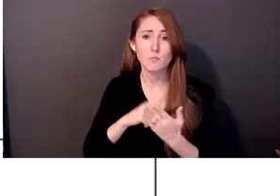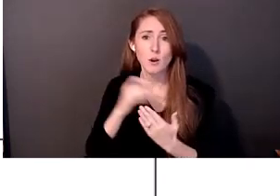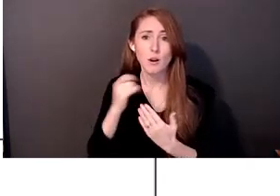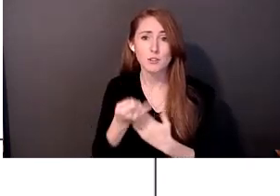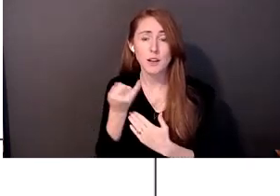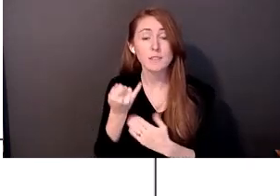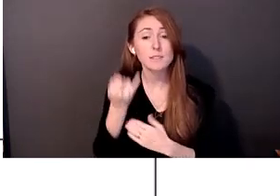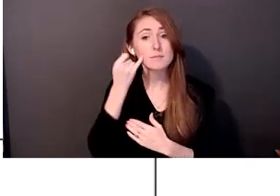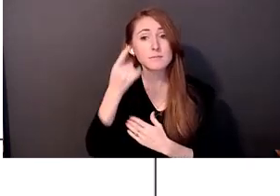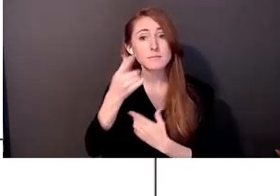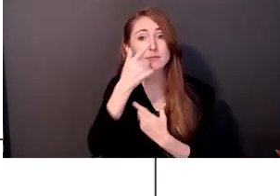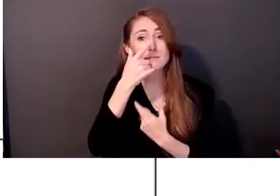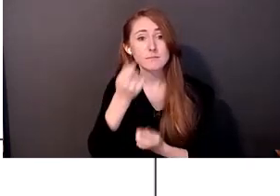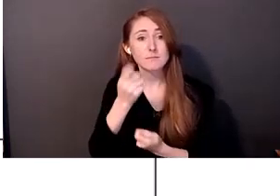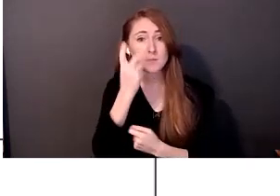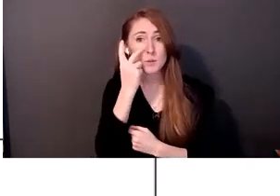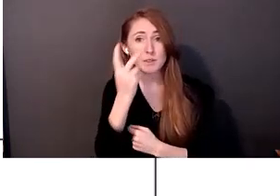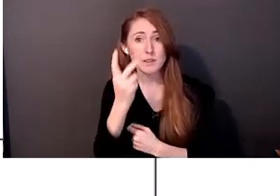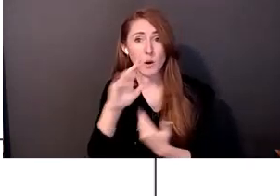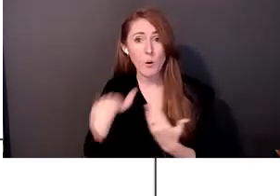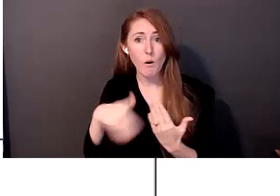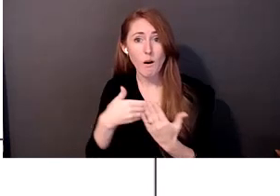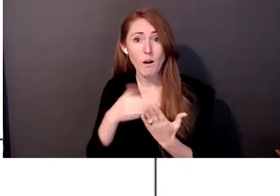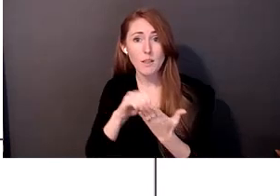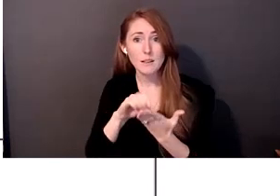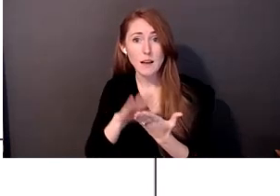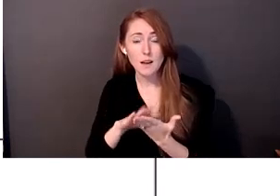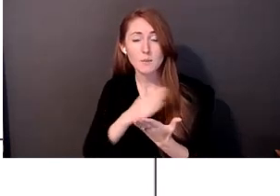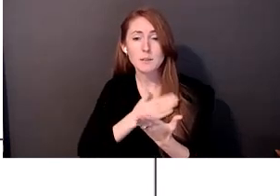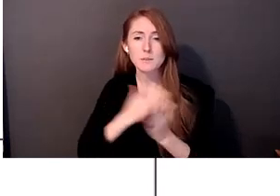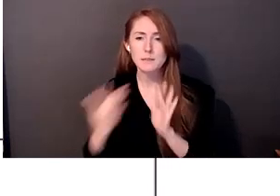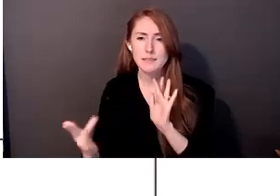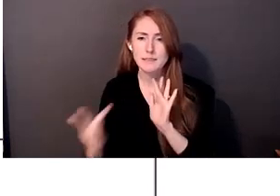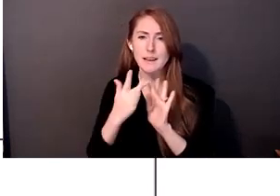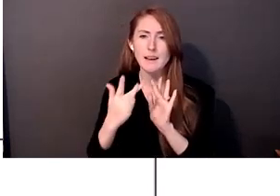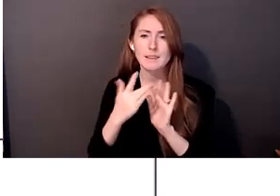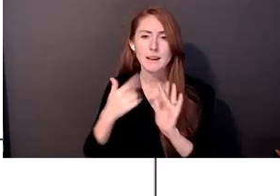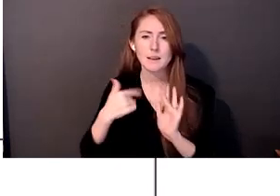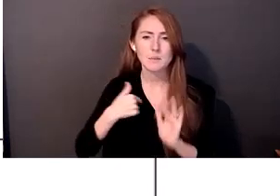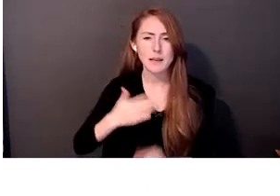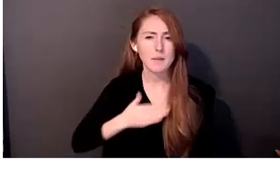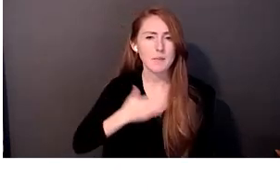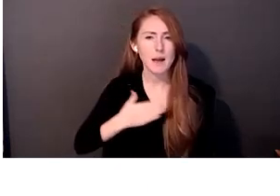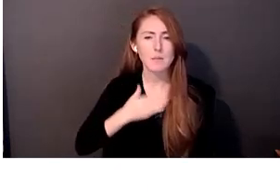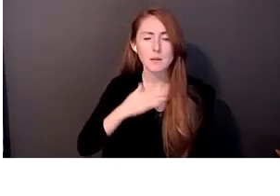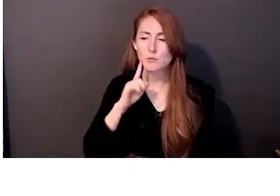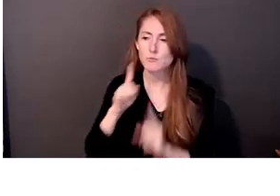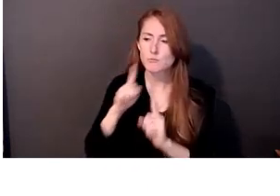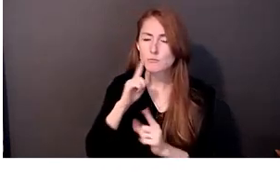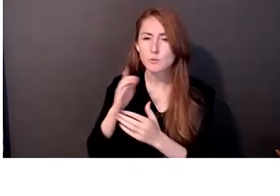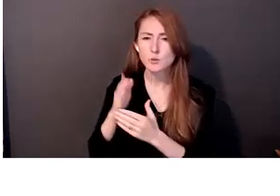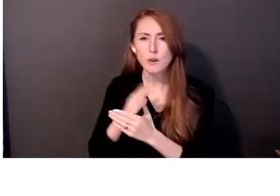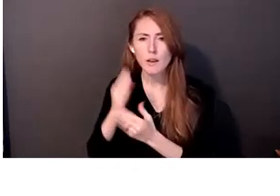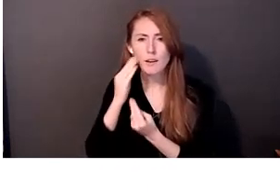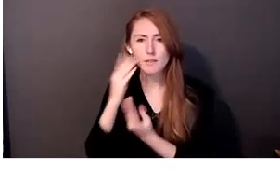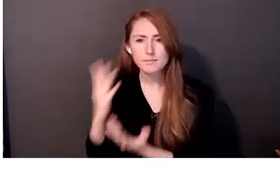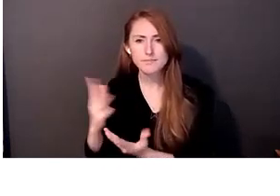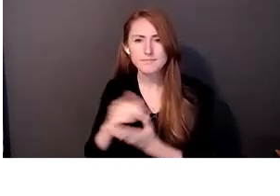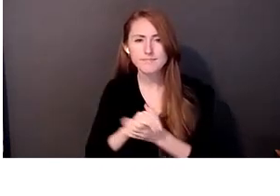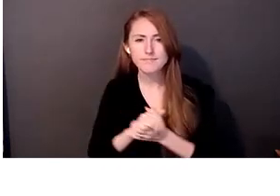please reach out to me at the end, and I will be happy to talk with or to share them with you.